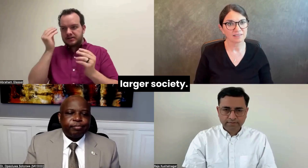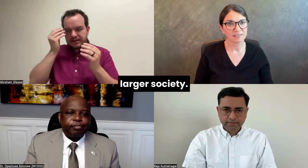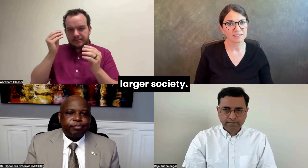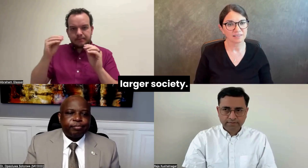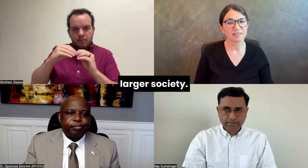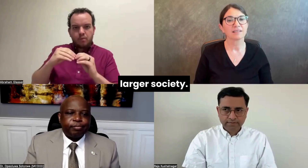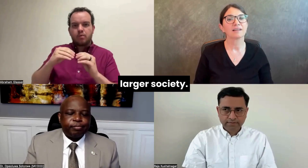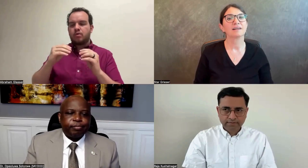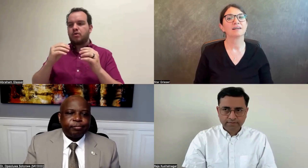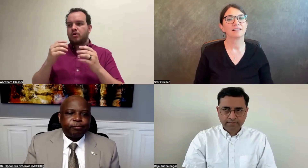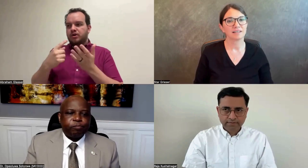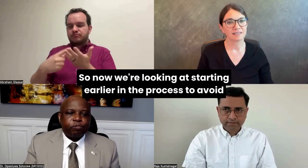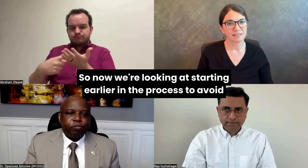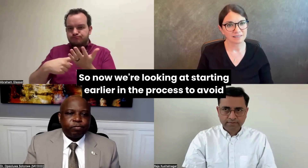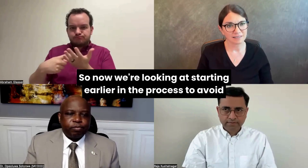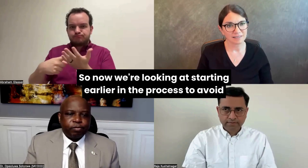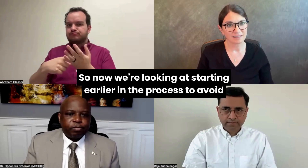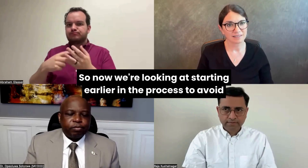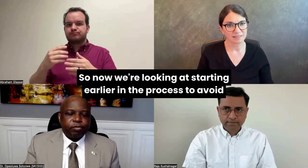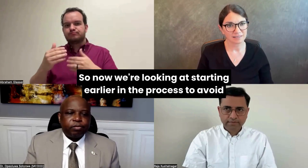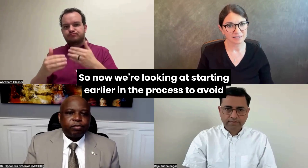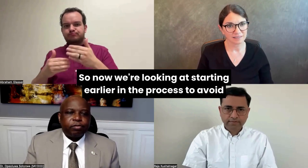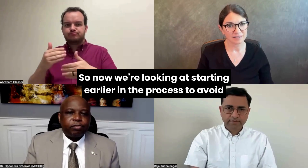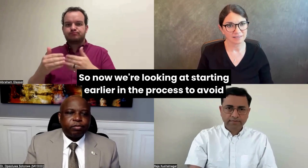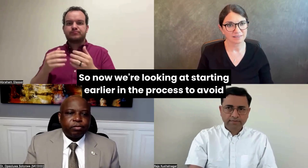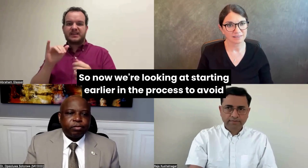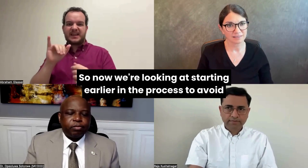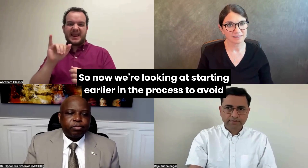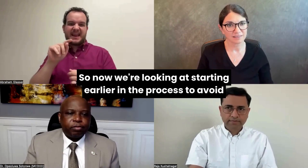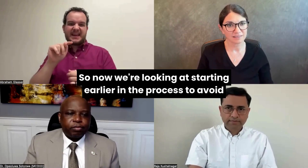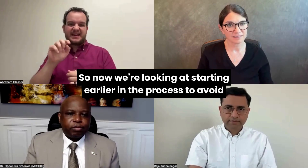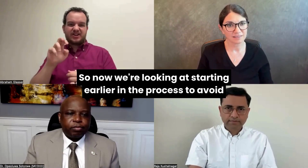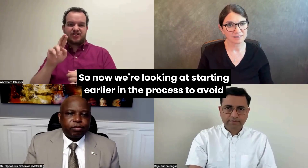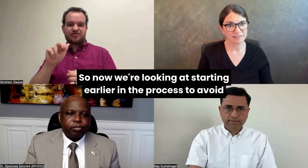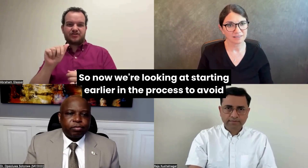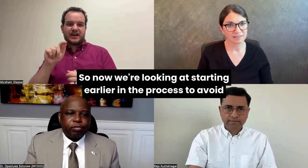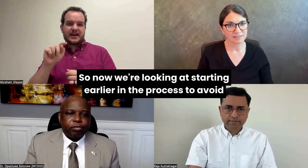So now we're looking at starting earlier in the process to avoid